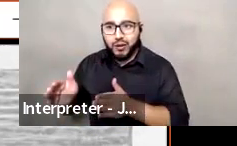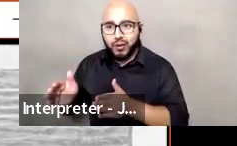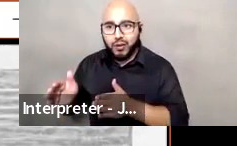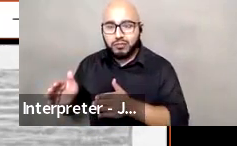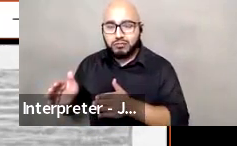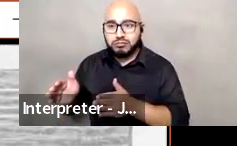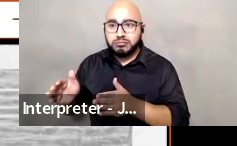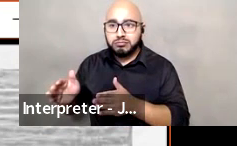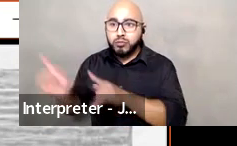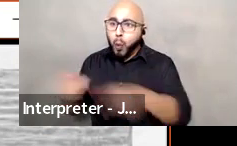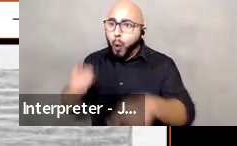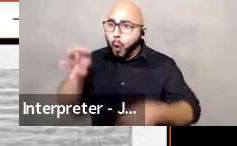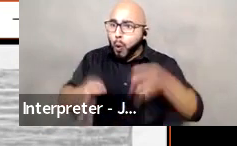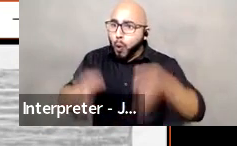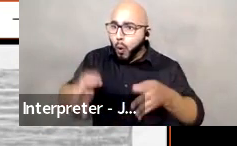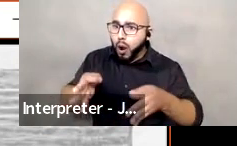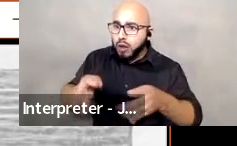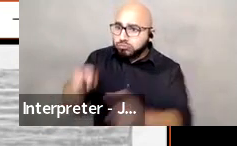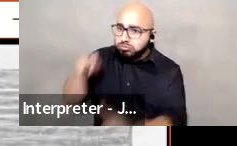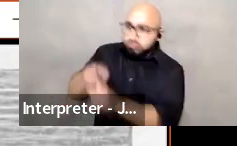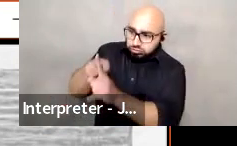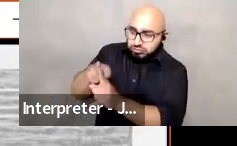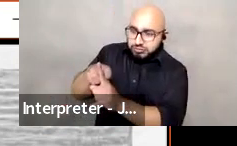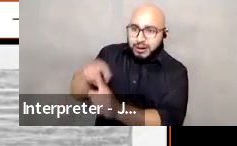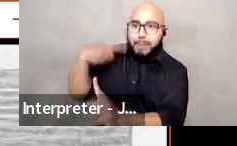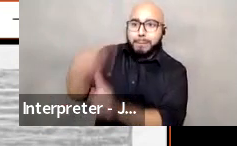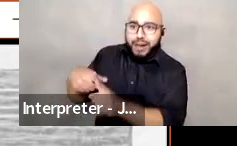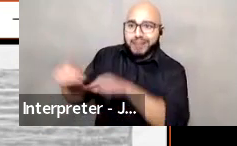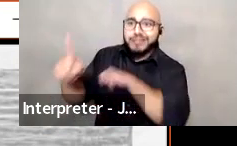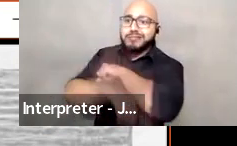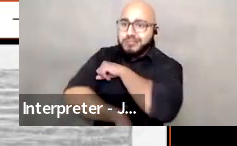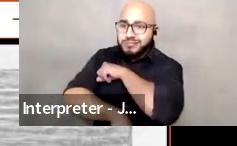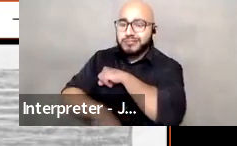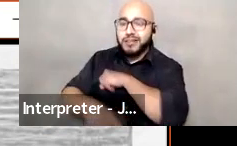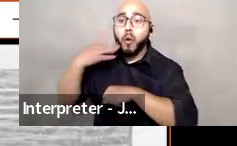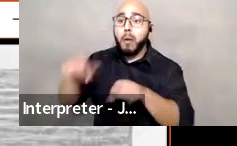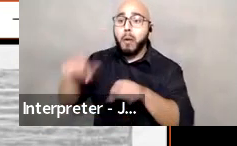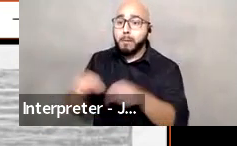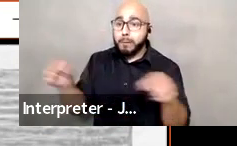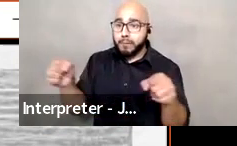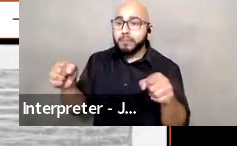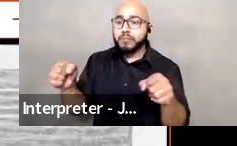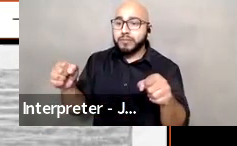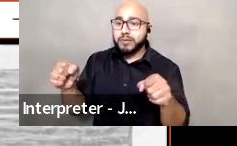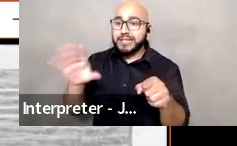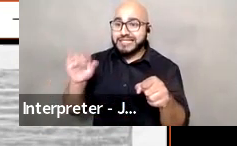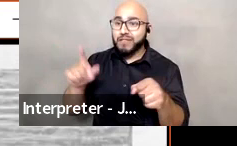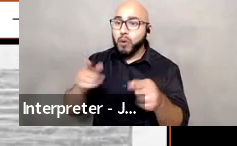and convicted. For violating. The civil rights of black people.